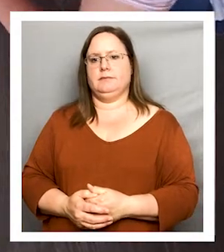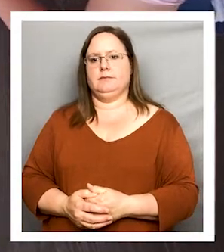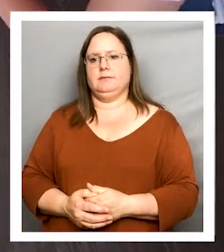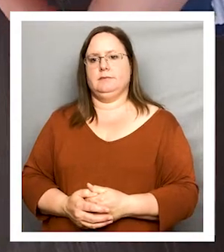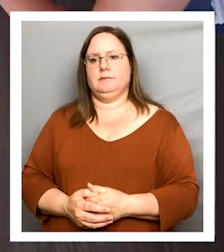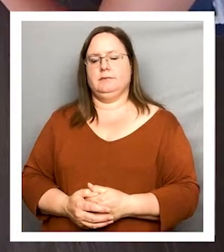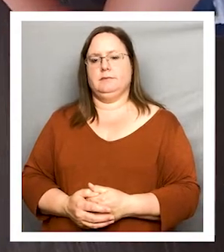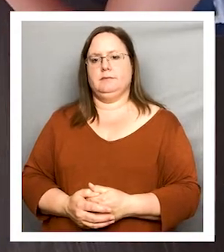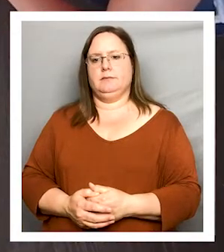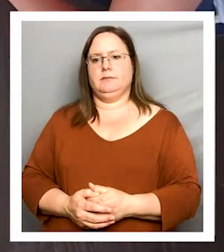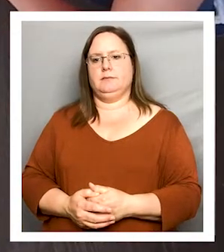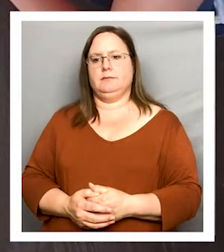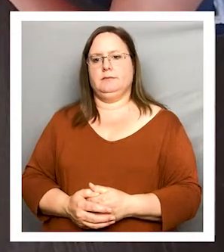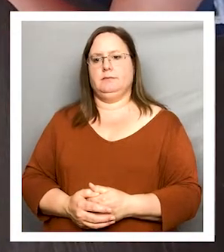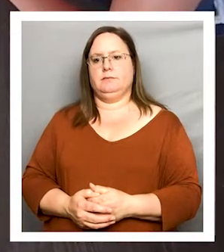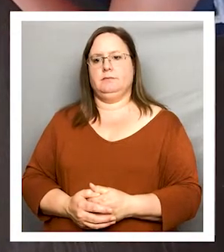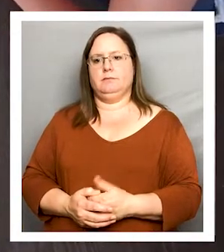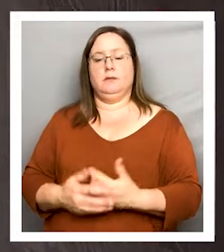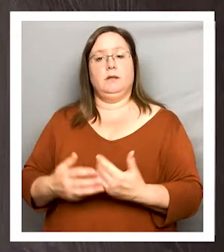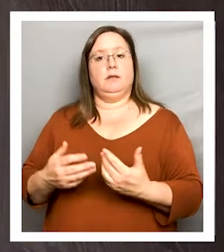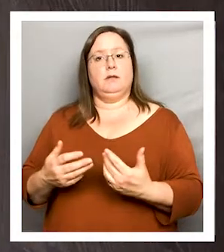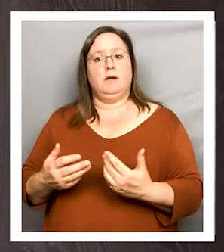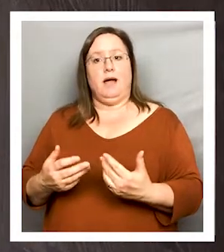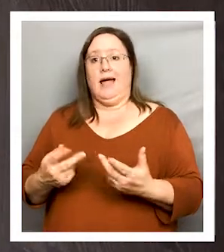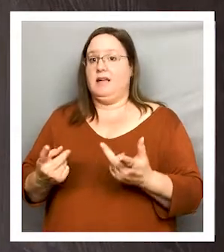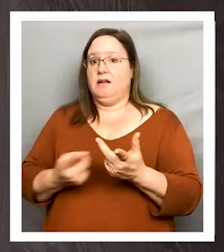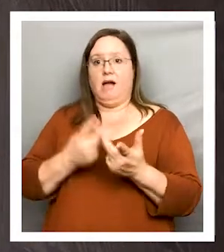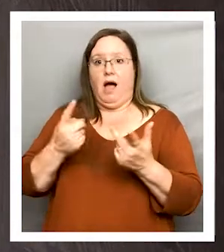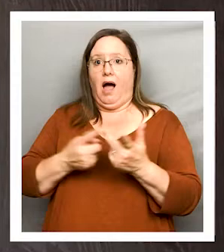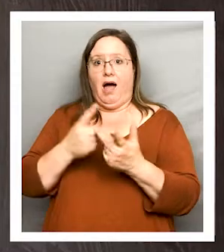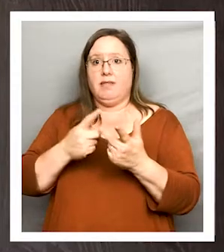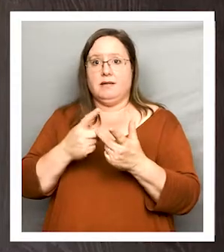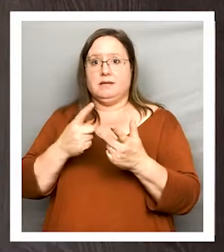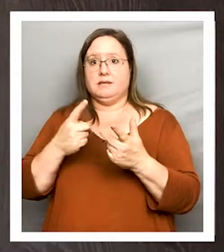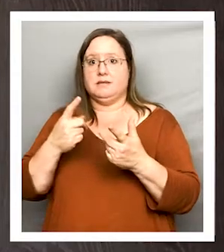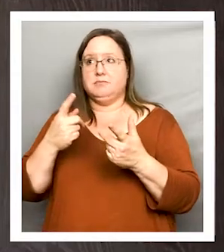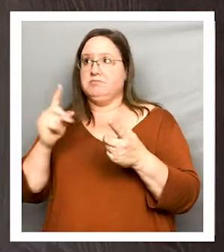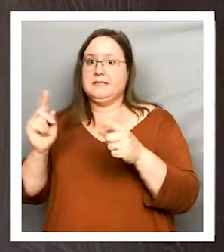you found feel free to add them into and you want to grab your ice cube tray